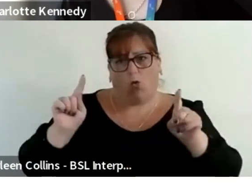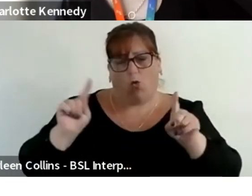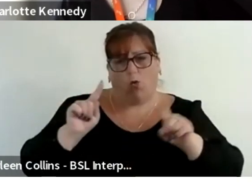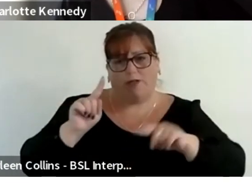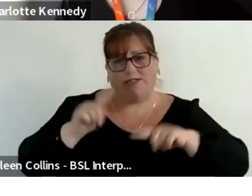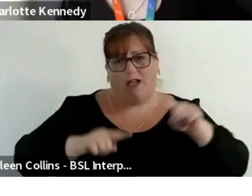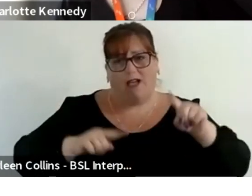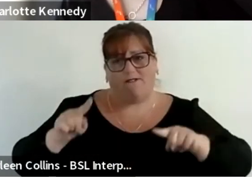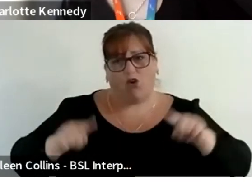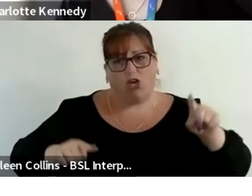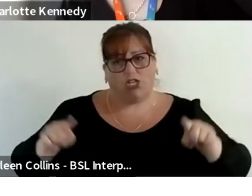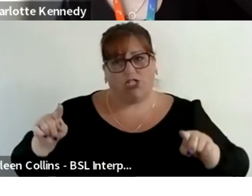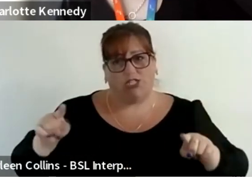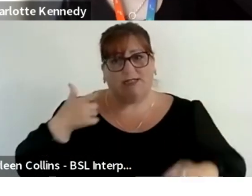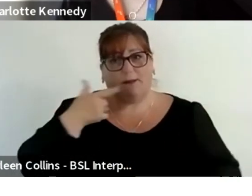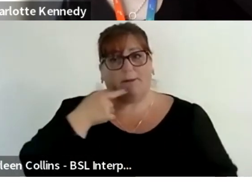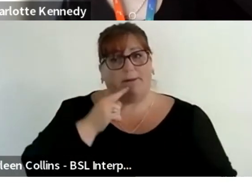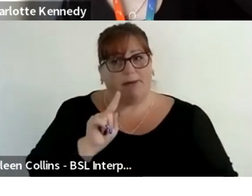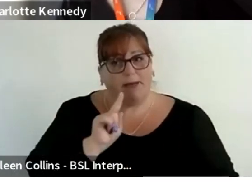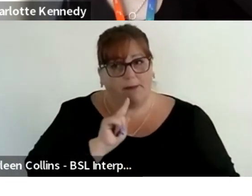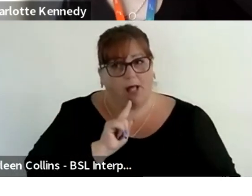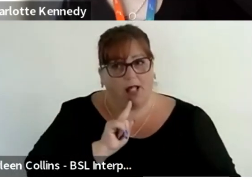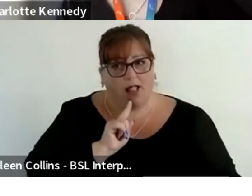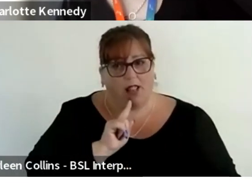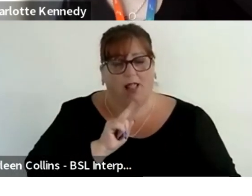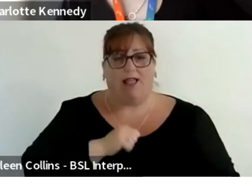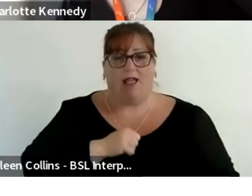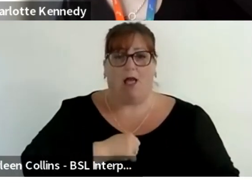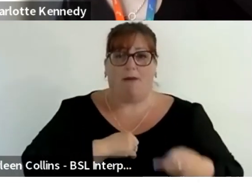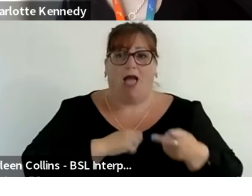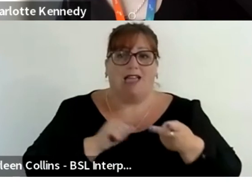I had a great chat during my second interview about our disability